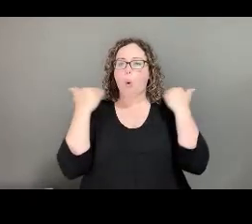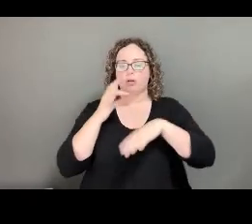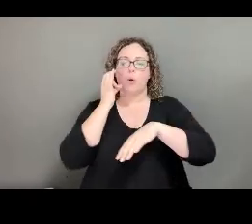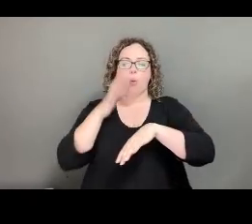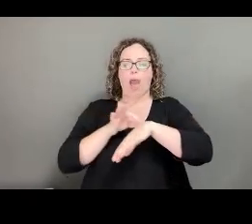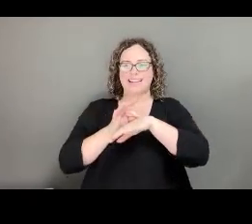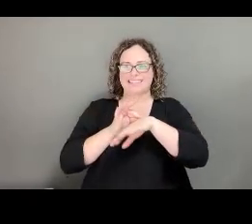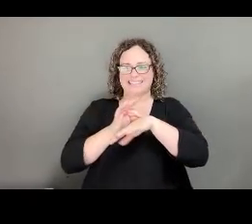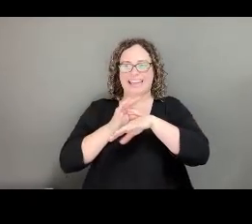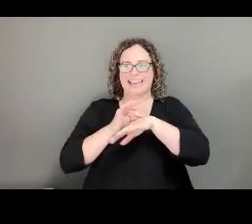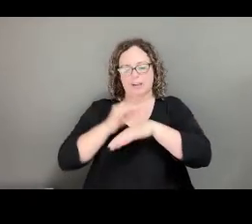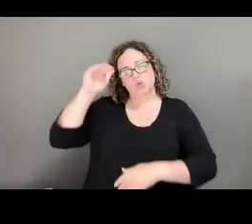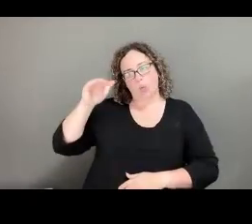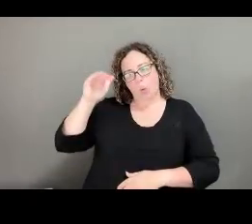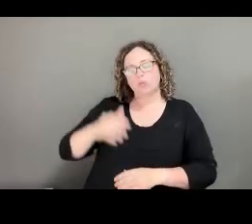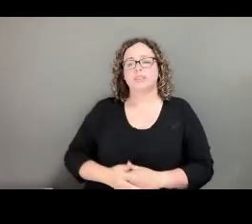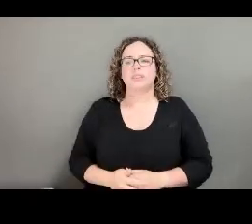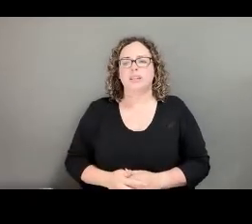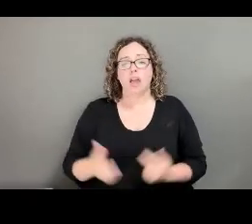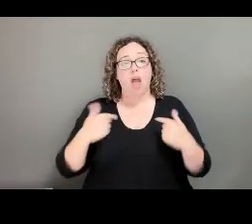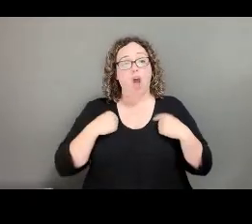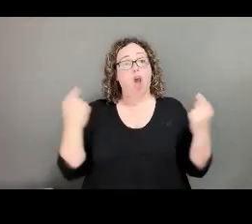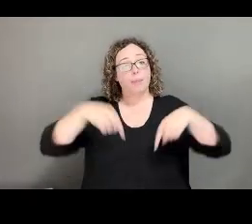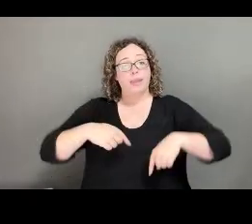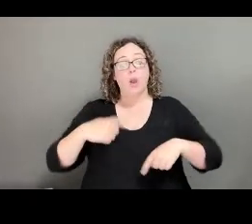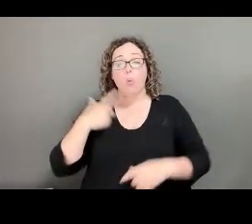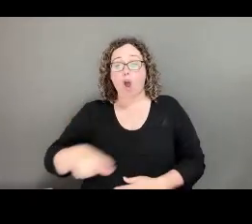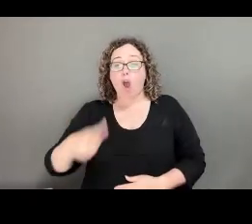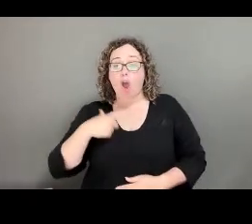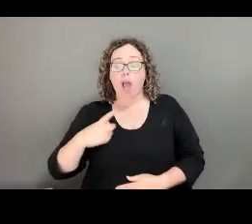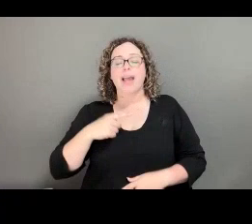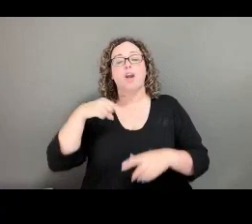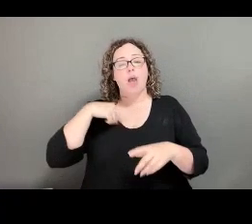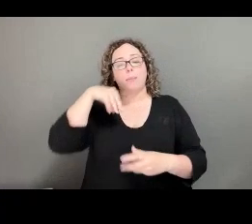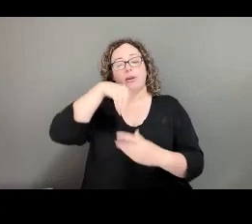I am here because I am in the AT Chat team, and I am presenting